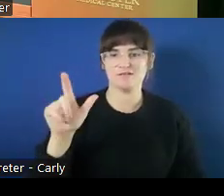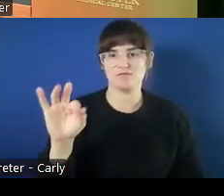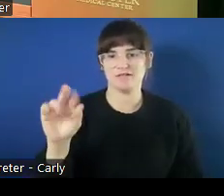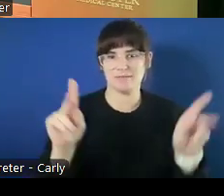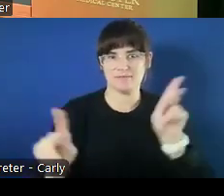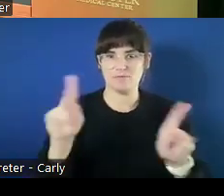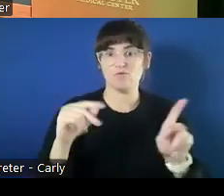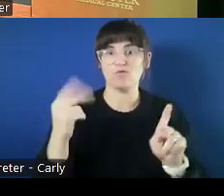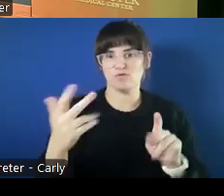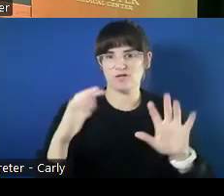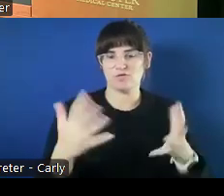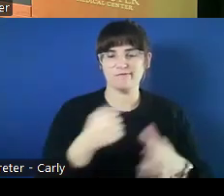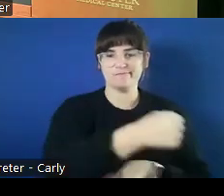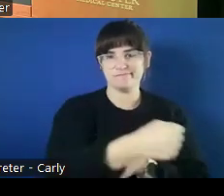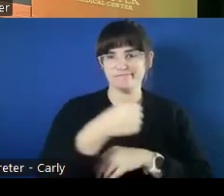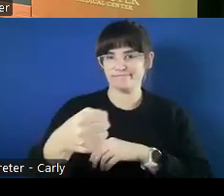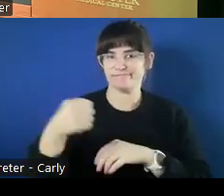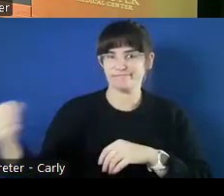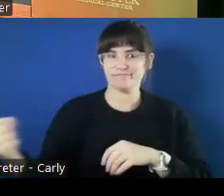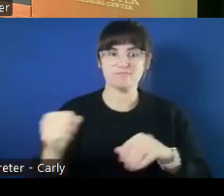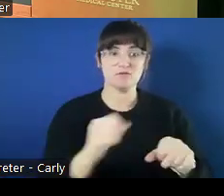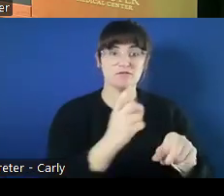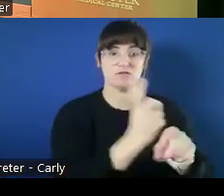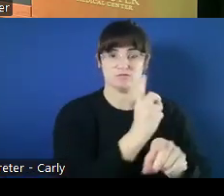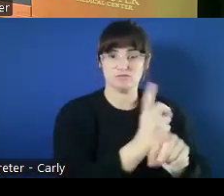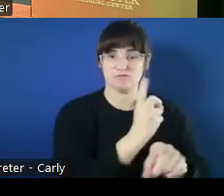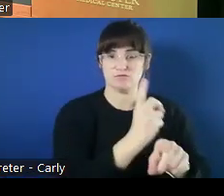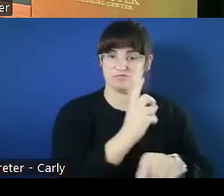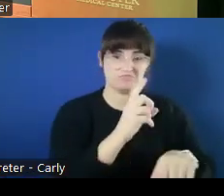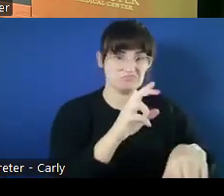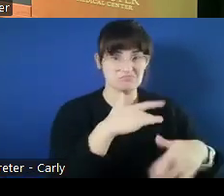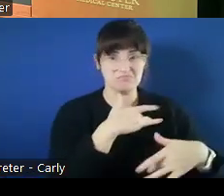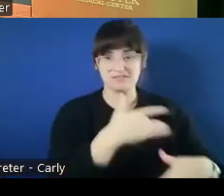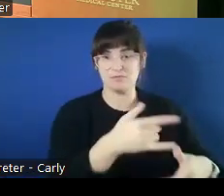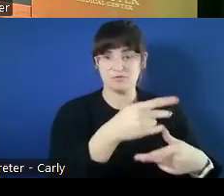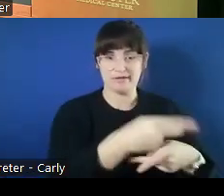they could either get usual care they could get enhanced usual care which was basically